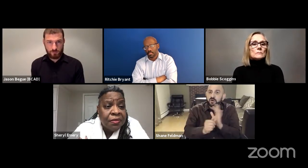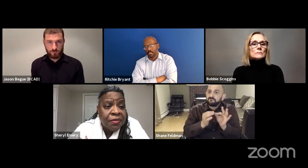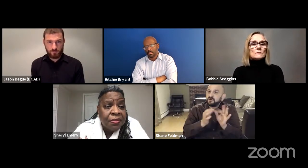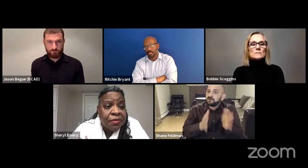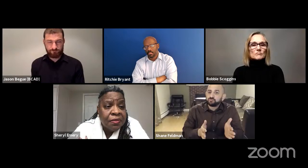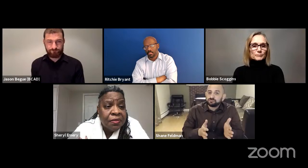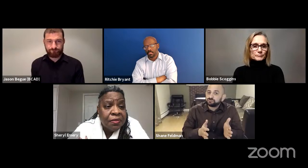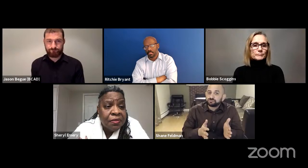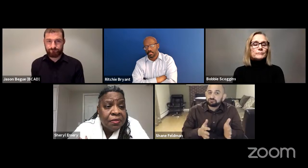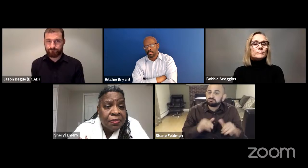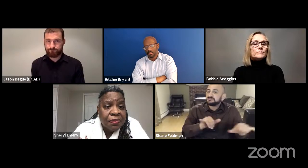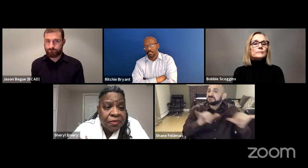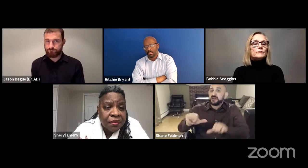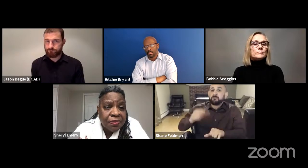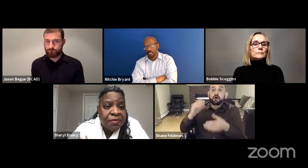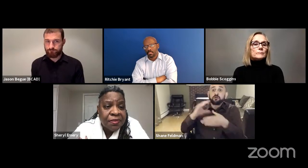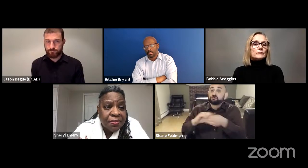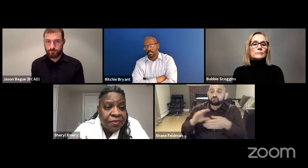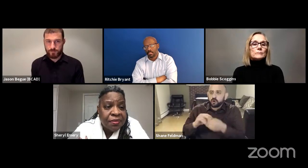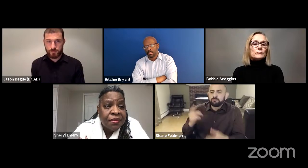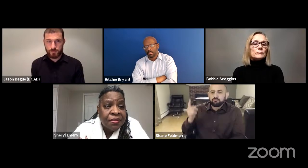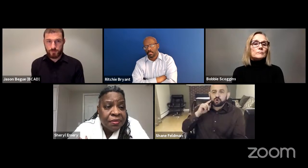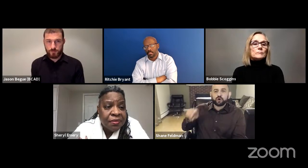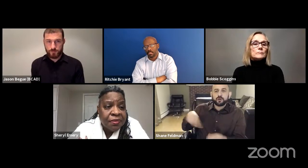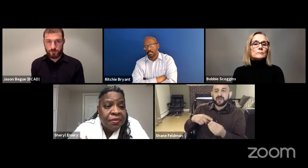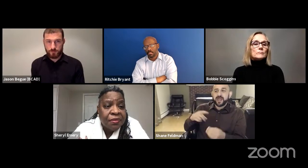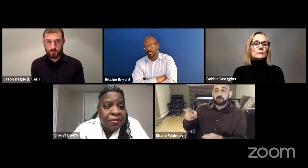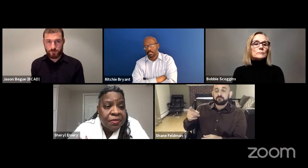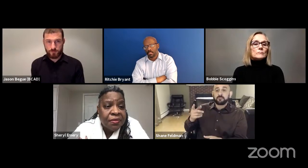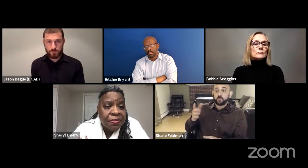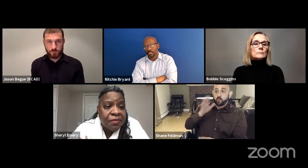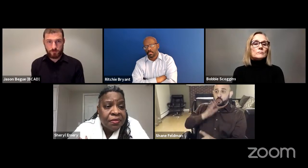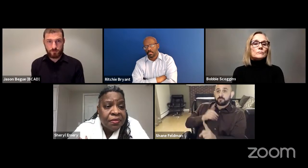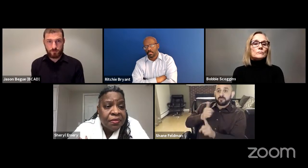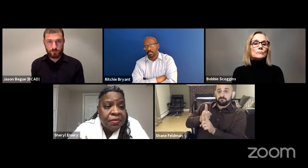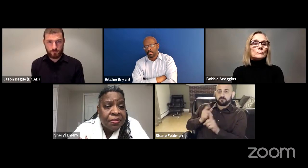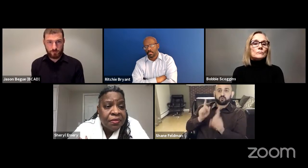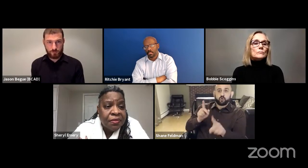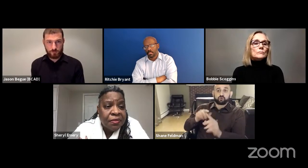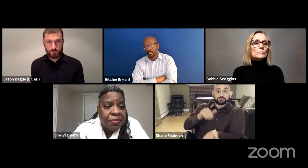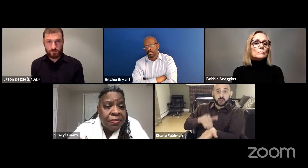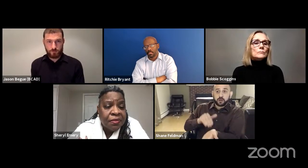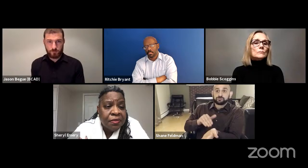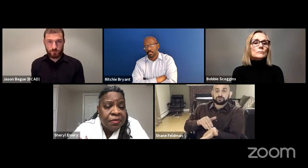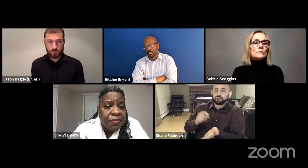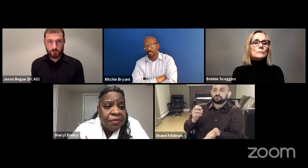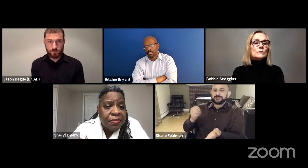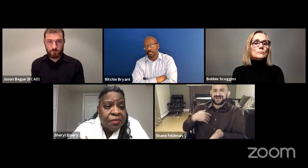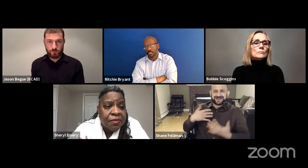as they were interpreting. That's not a qualified interpreter. I heard other stories. A woman